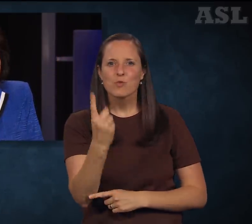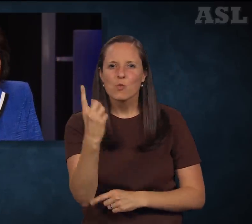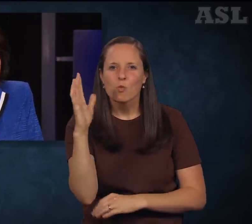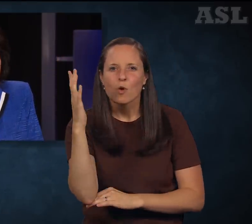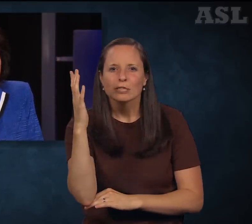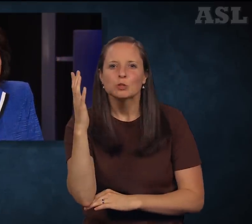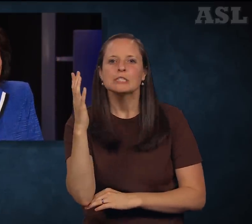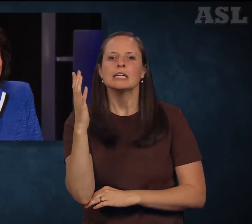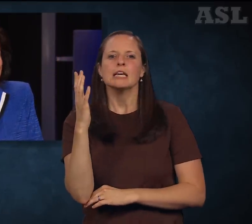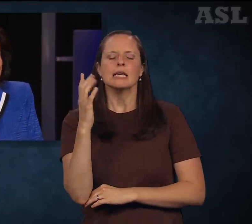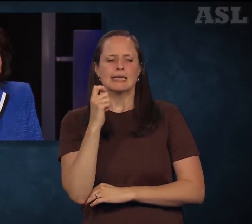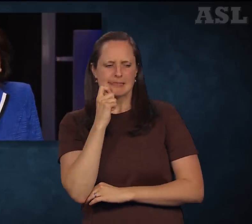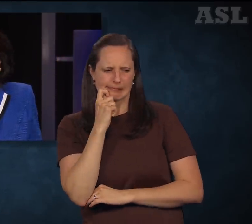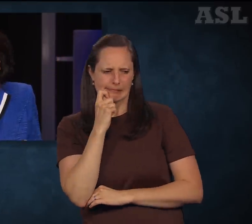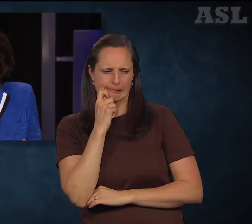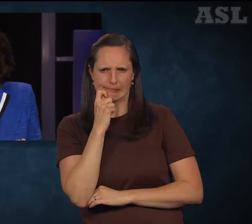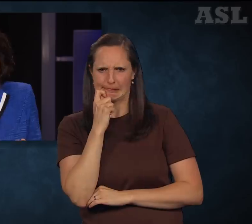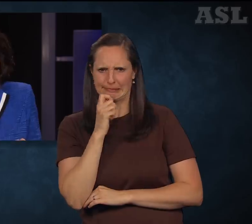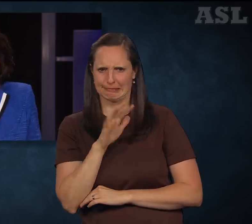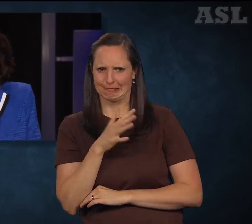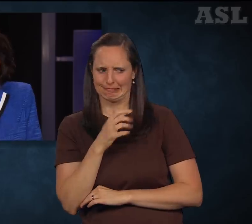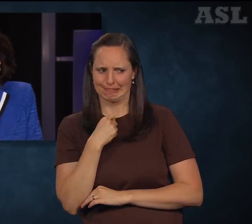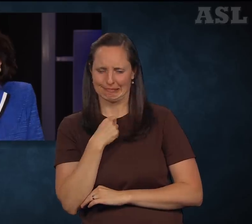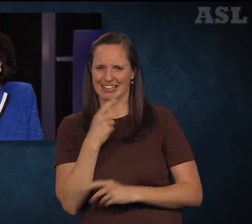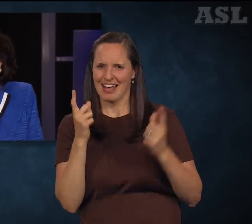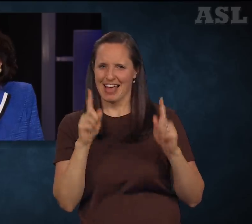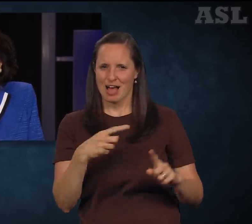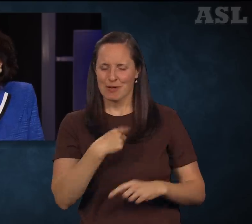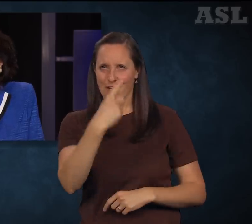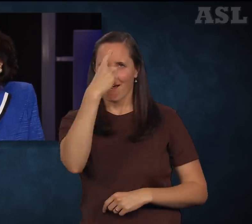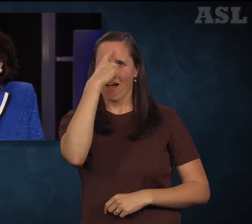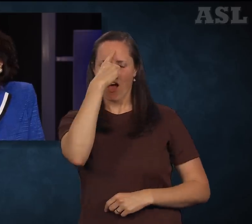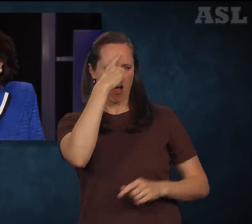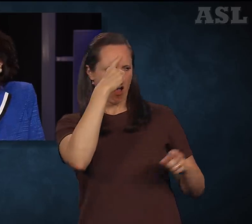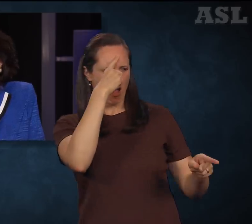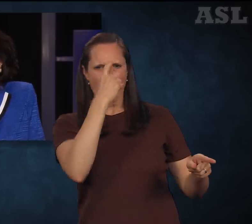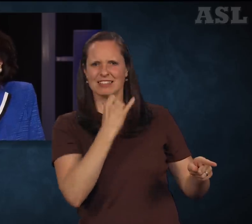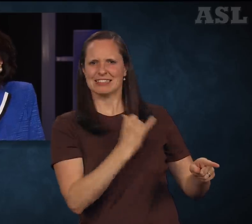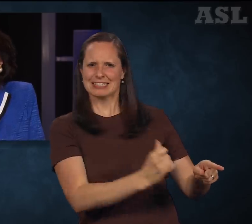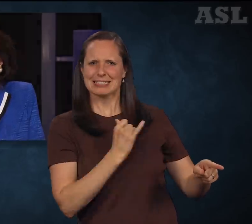THEN WE TURNED A CORNER AND I